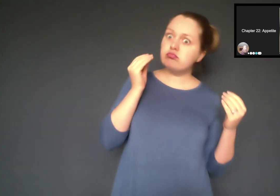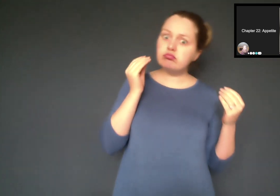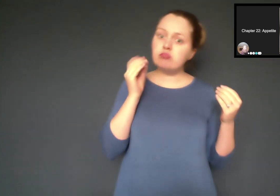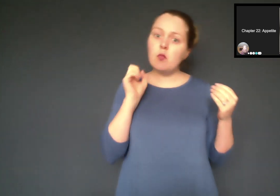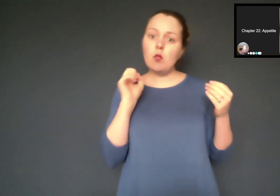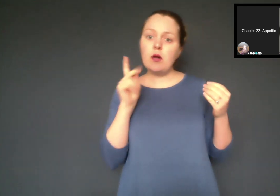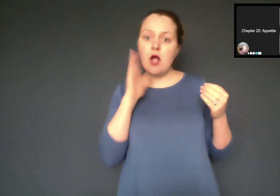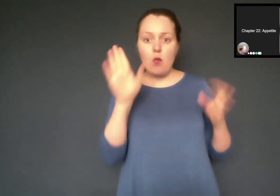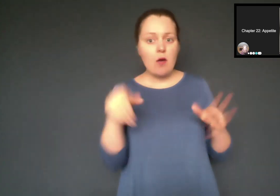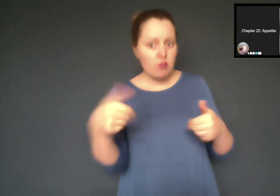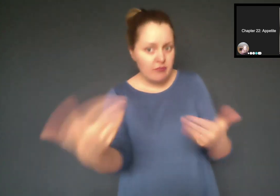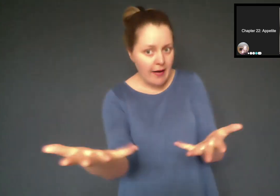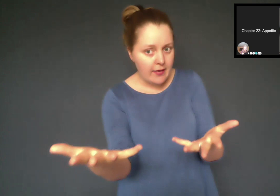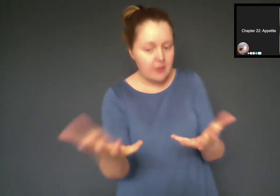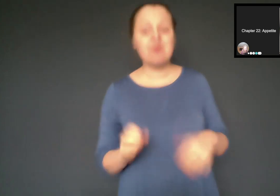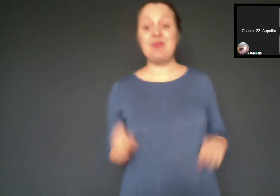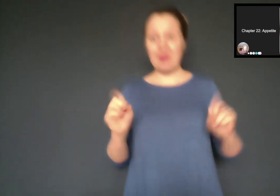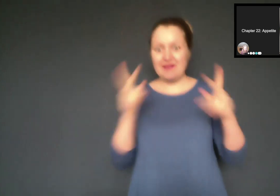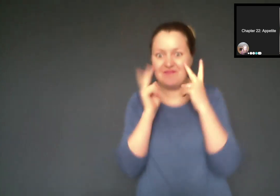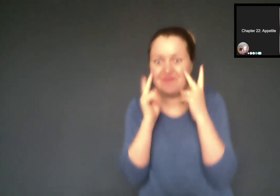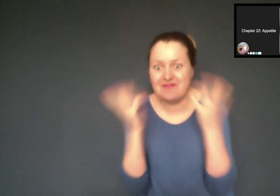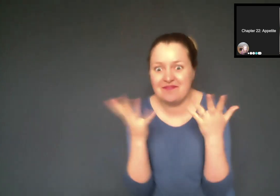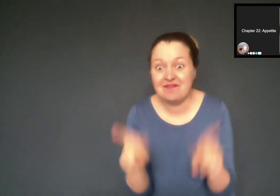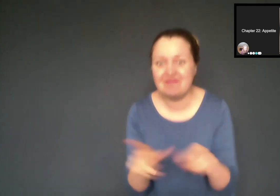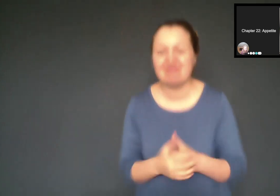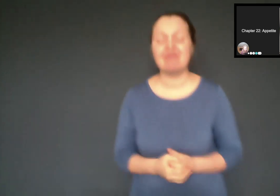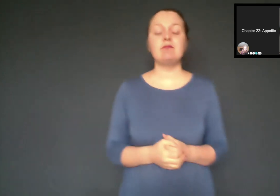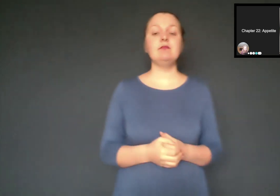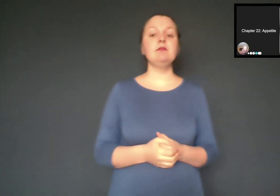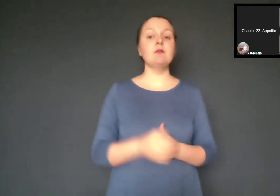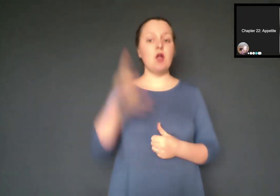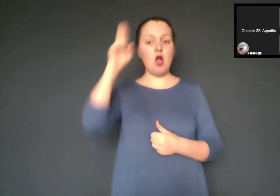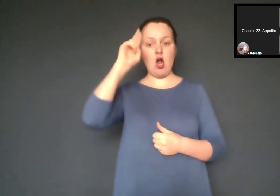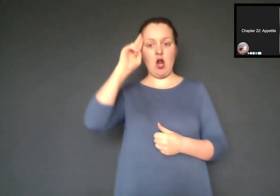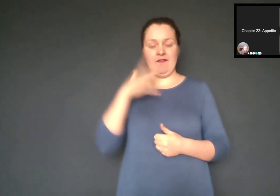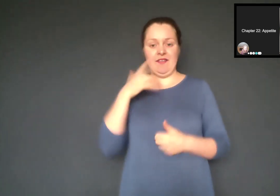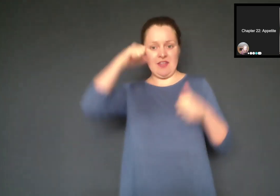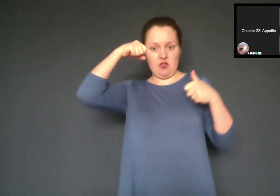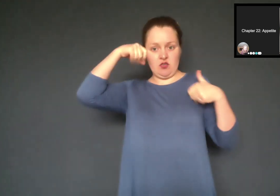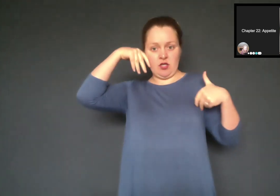him okay let's let's find out what he what he does harvey felt a trickle of cold sweat